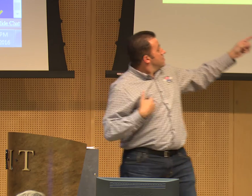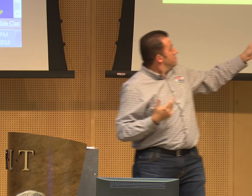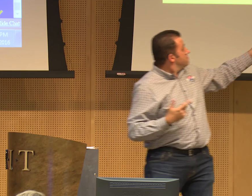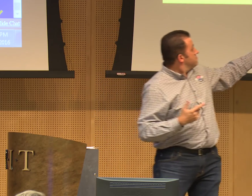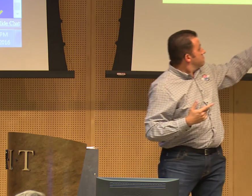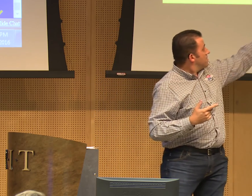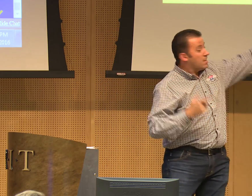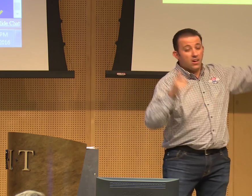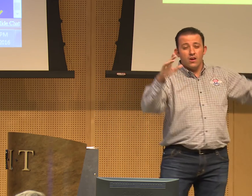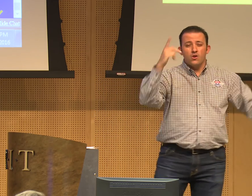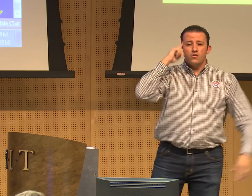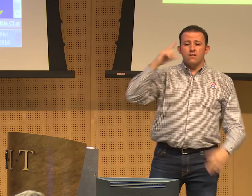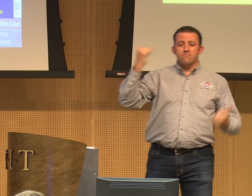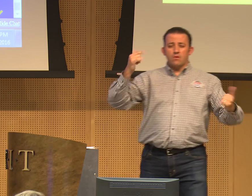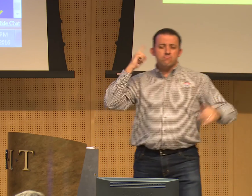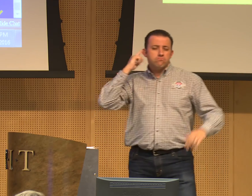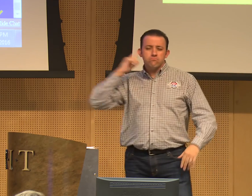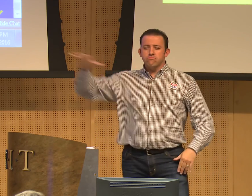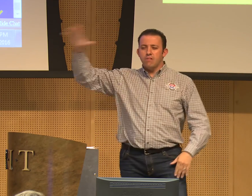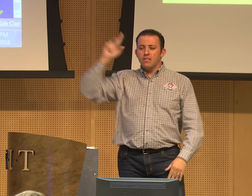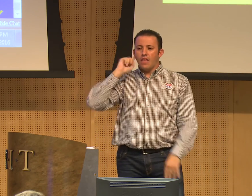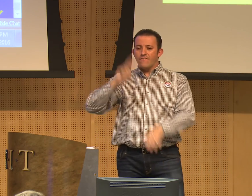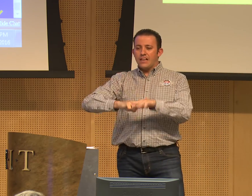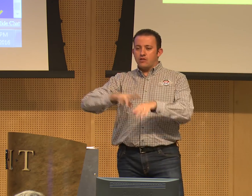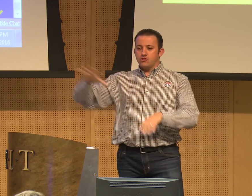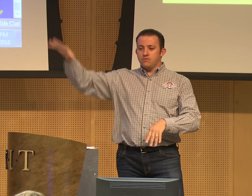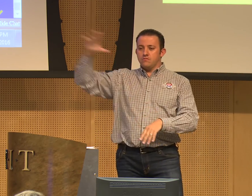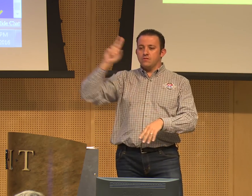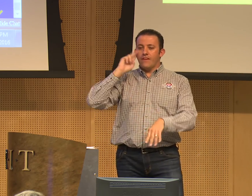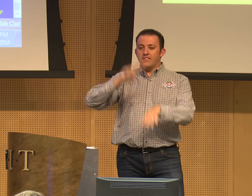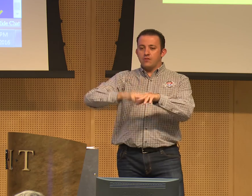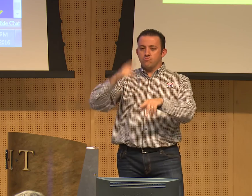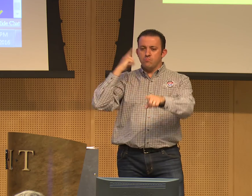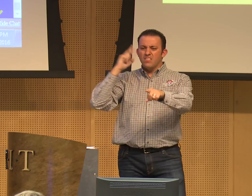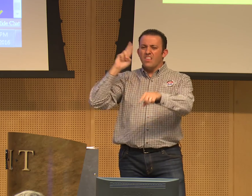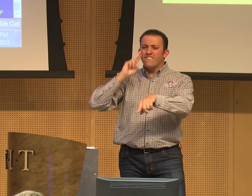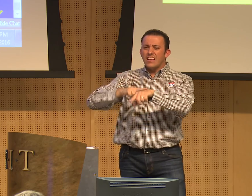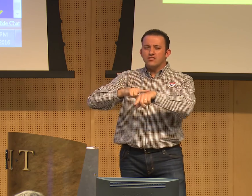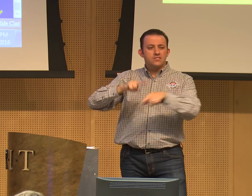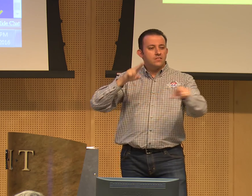So from then on--maybe you guys are familiar with DeafNation--